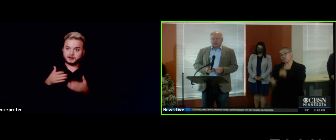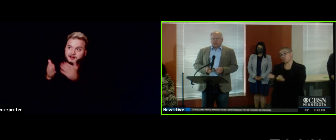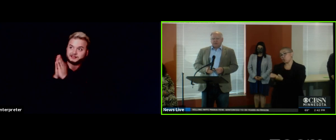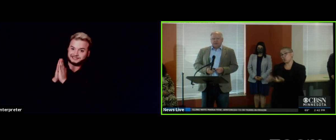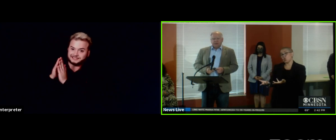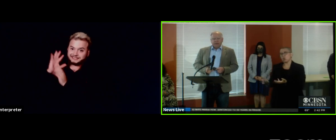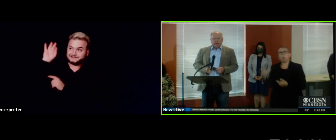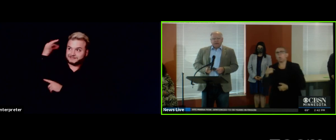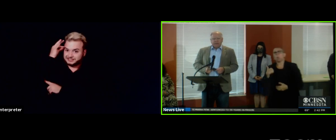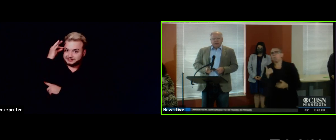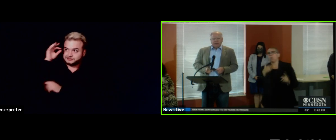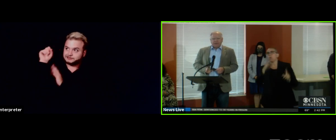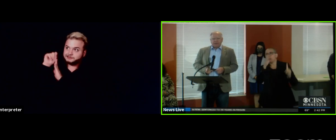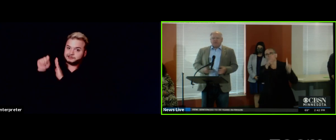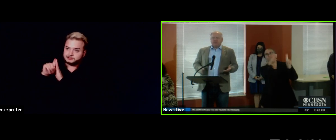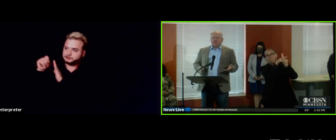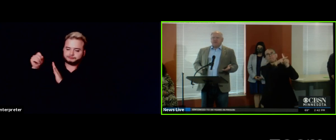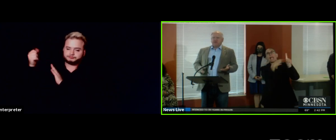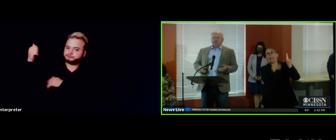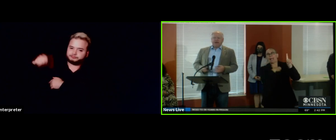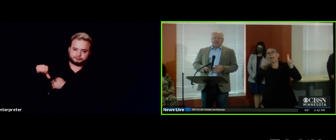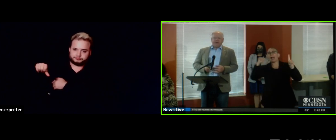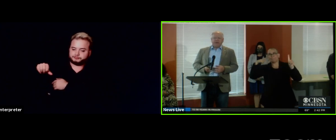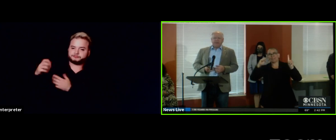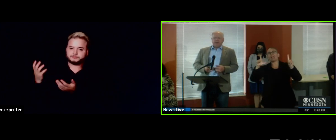to the vice-president a little bit about this but the state of Minnesota has a commitment